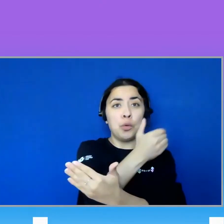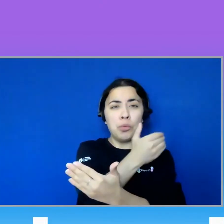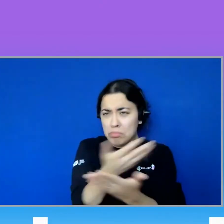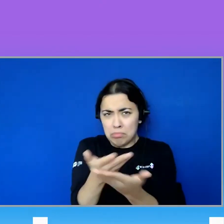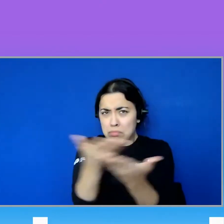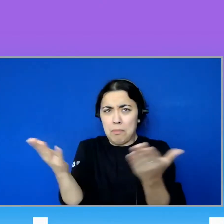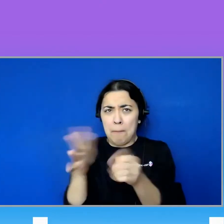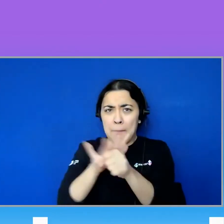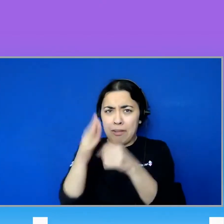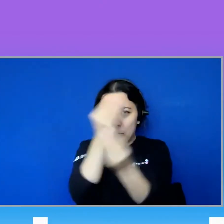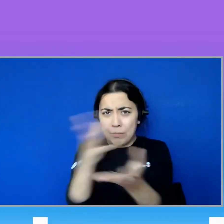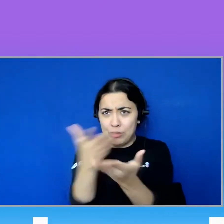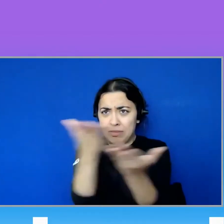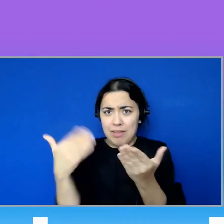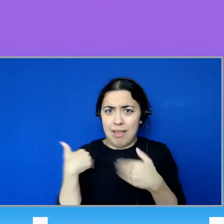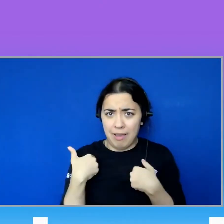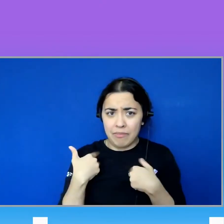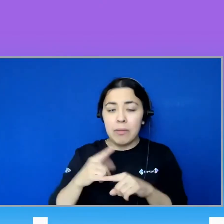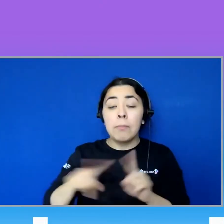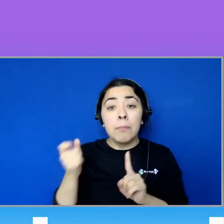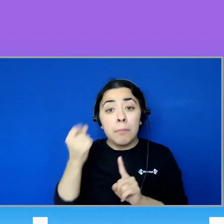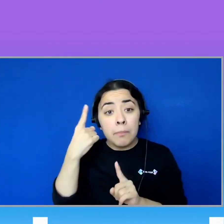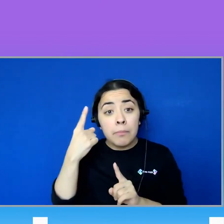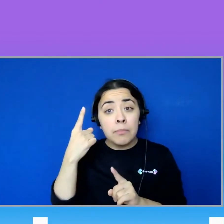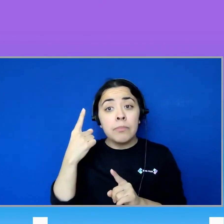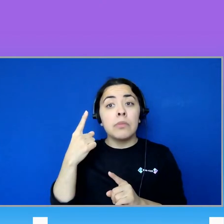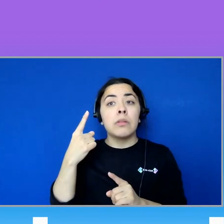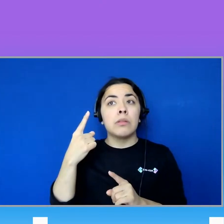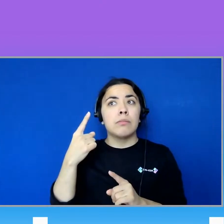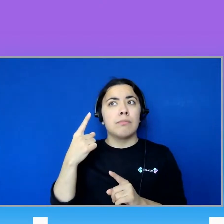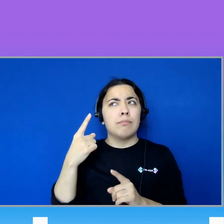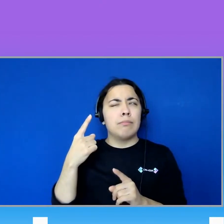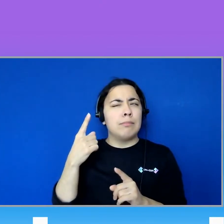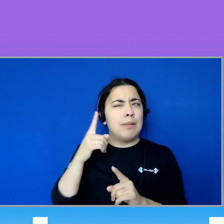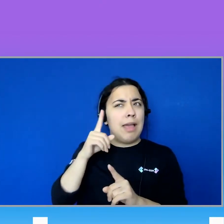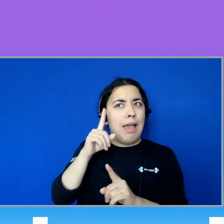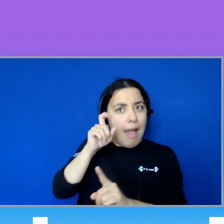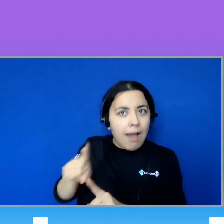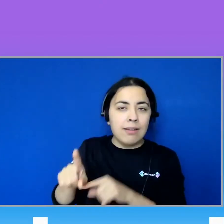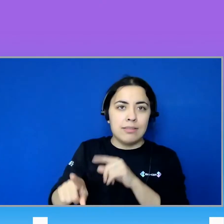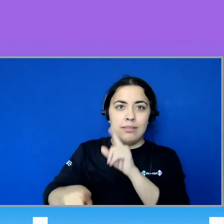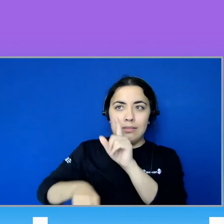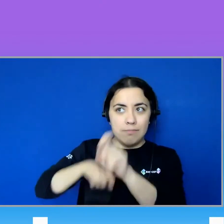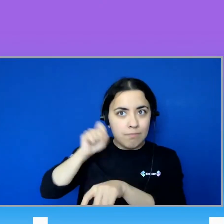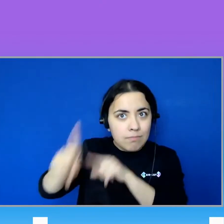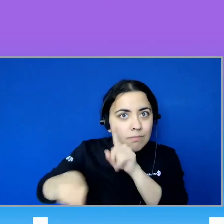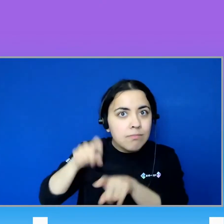information out there, but ask